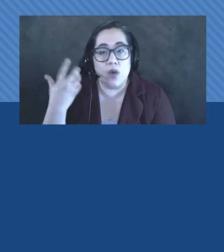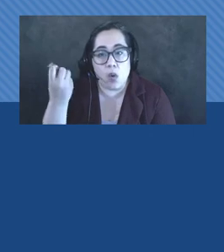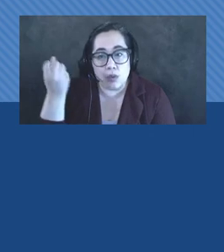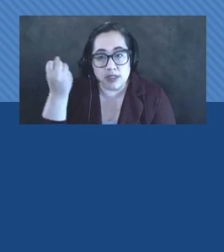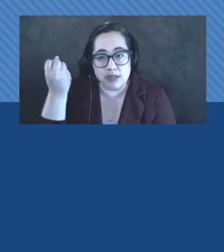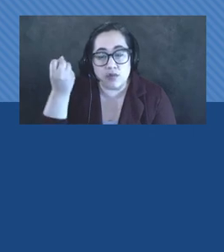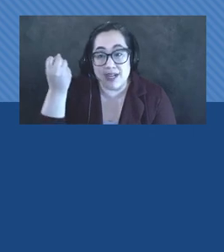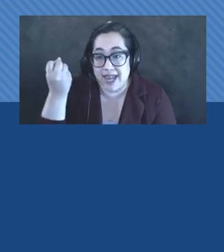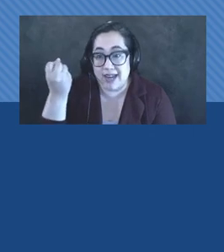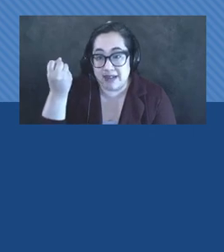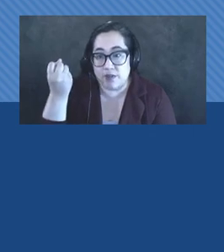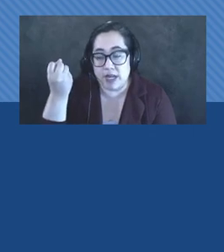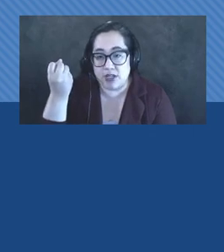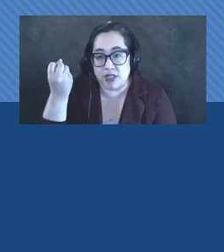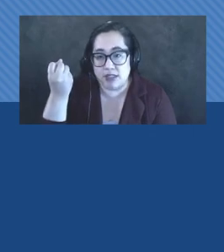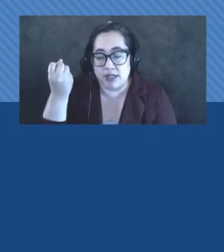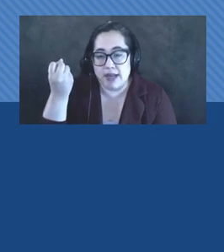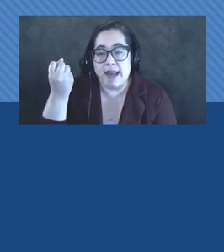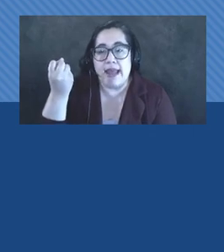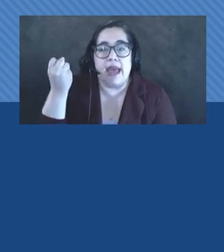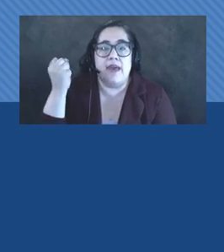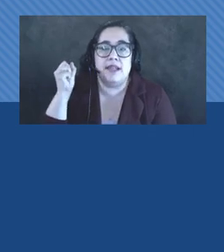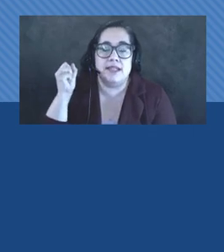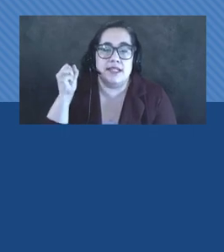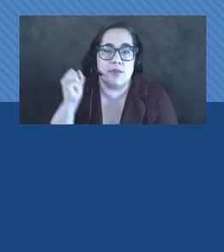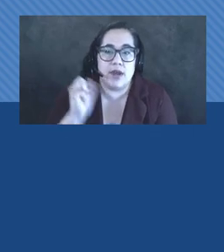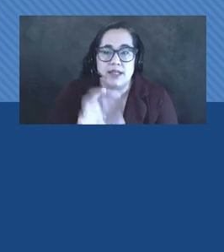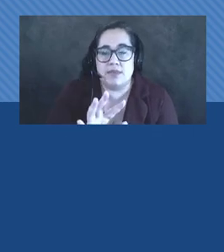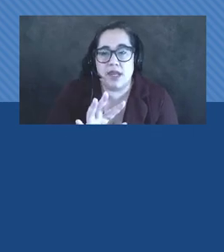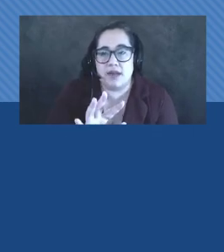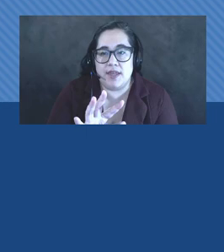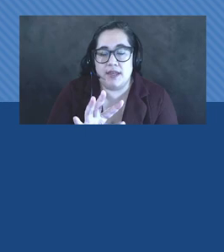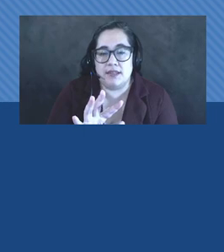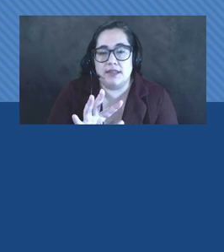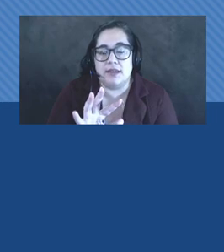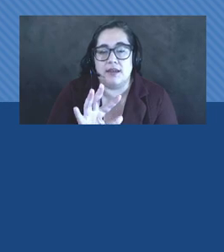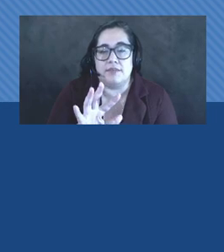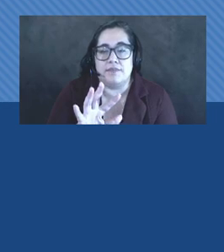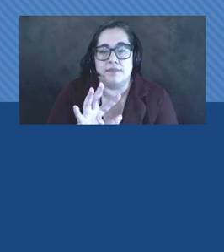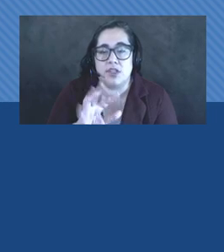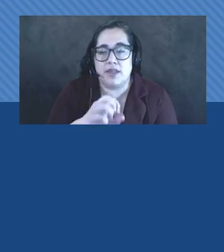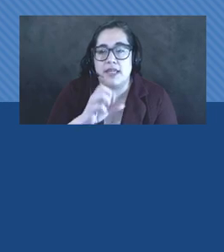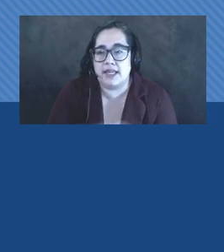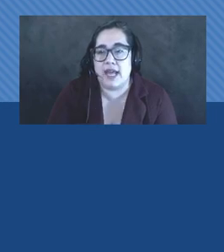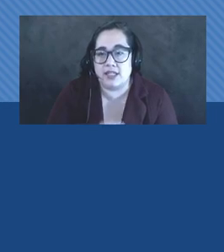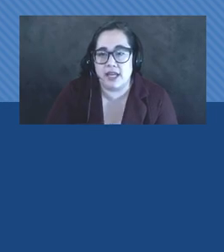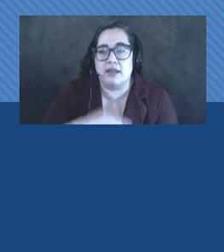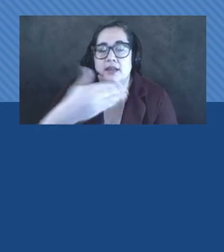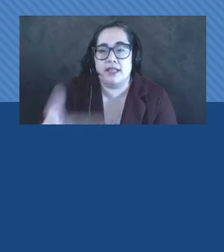they hold retain information and then summarize the main things so that they can catch that to